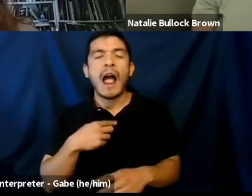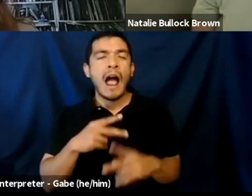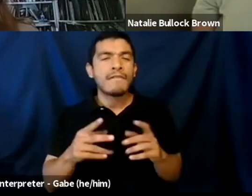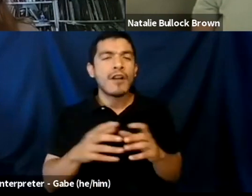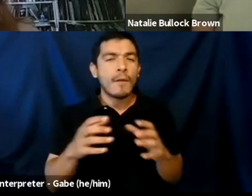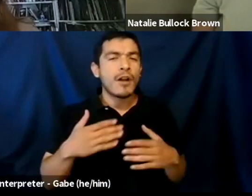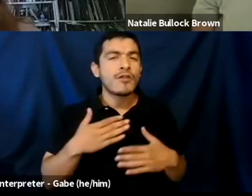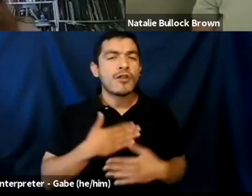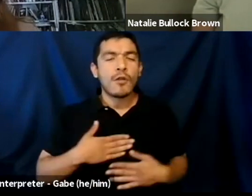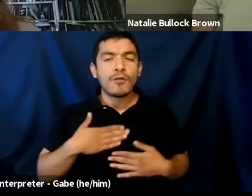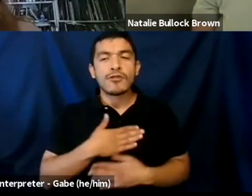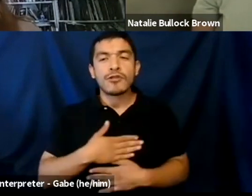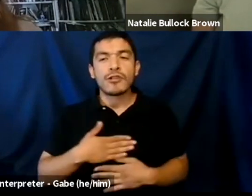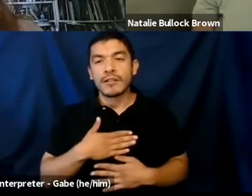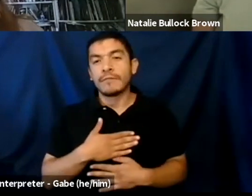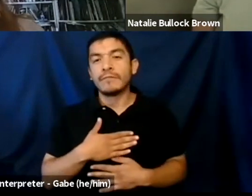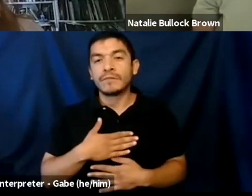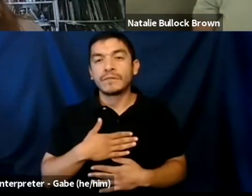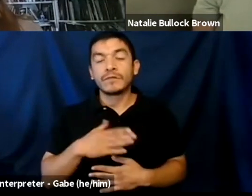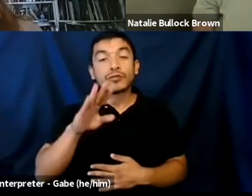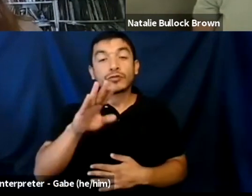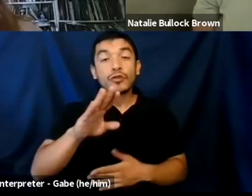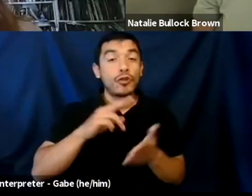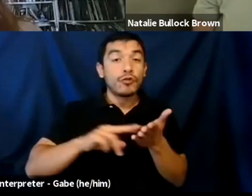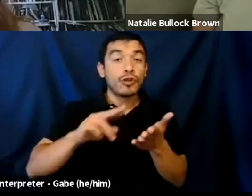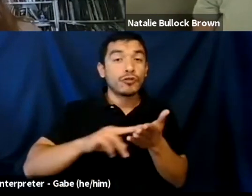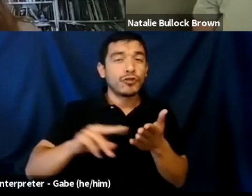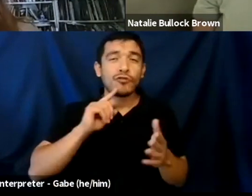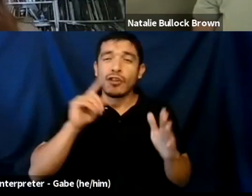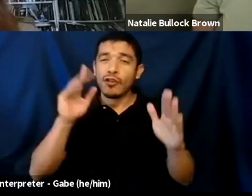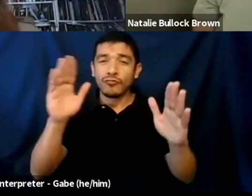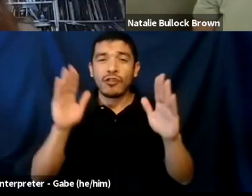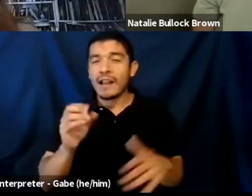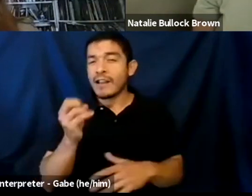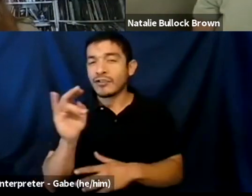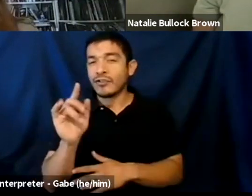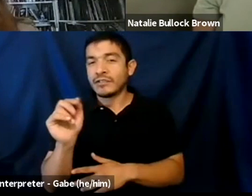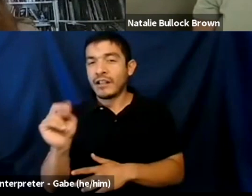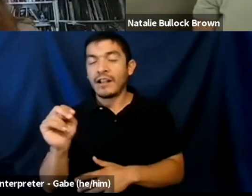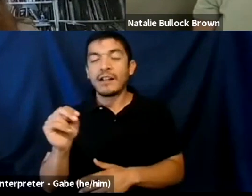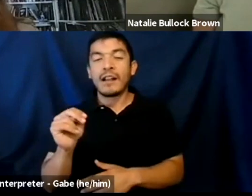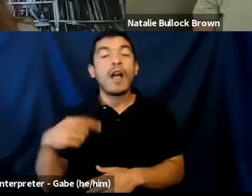like, Sherizaan, your research is phenomenal. And yeah, we need this everywhere and just,